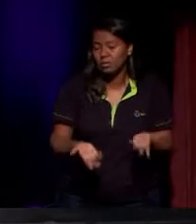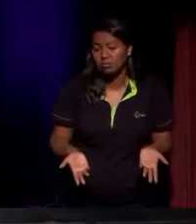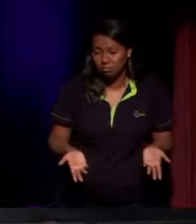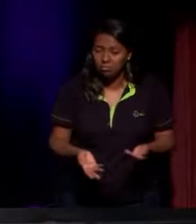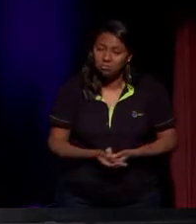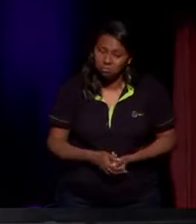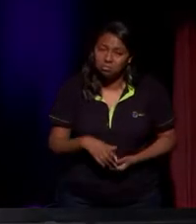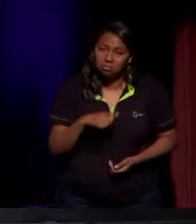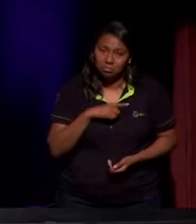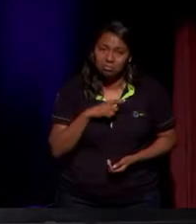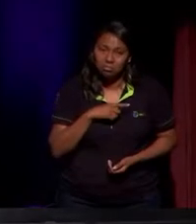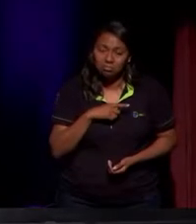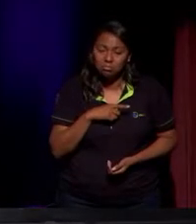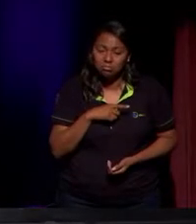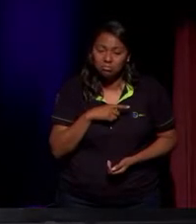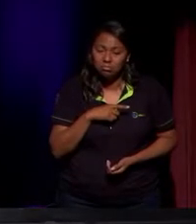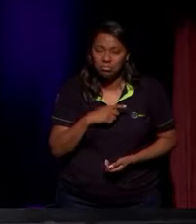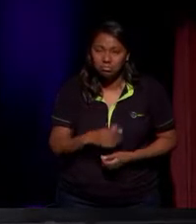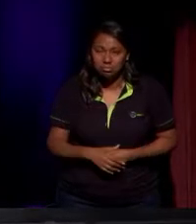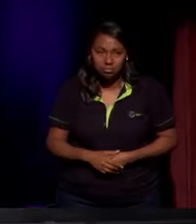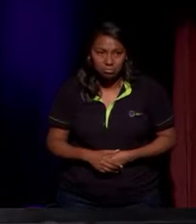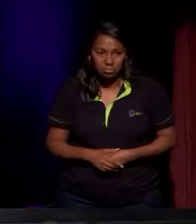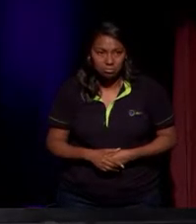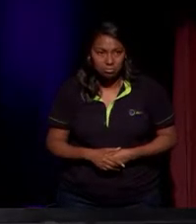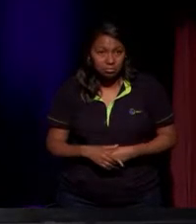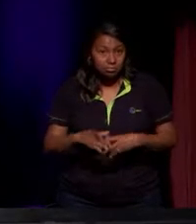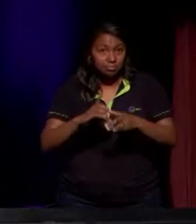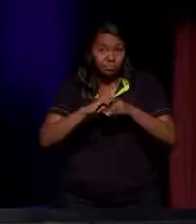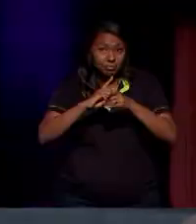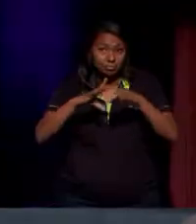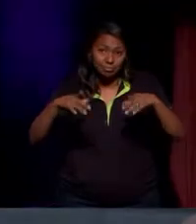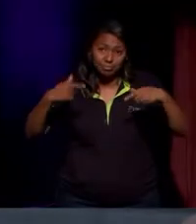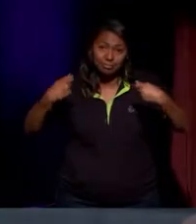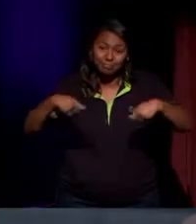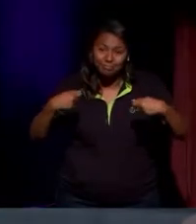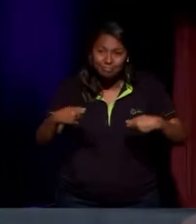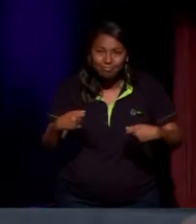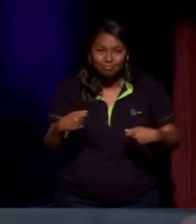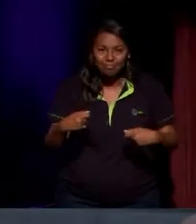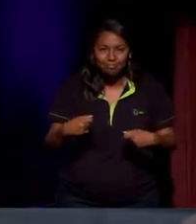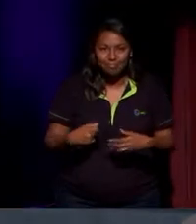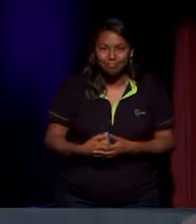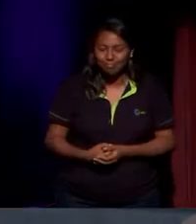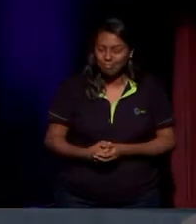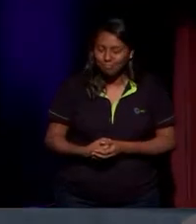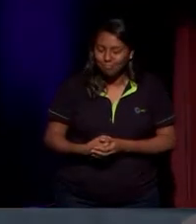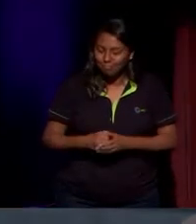in which democracy has to be conquered with great force.